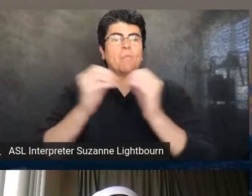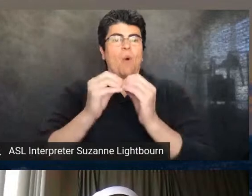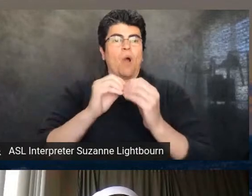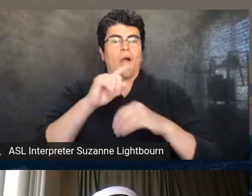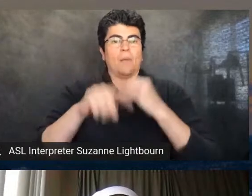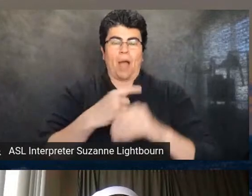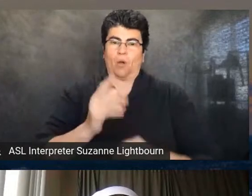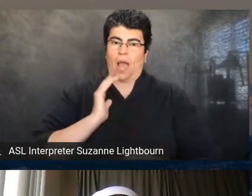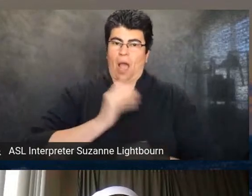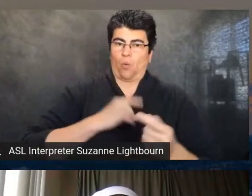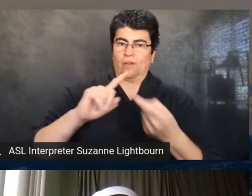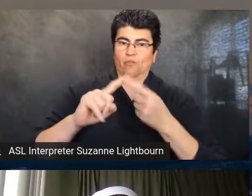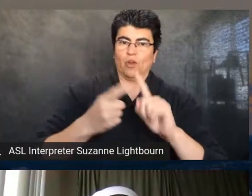that are joining us today.